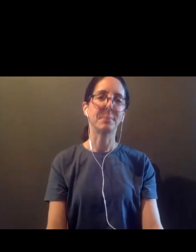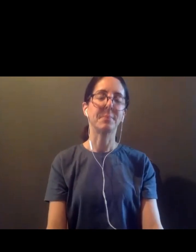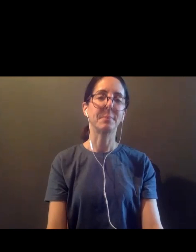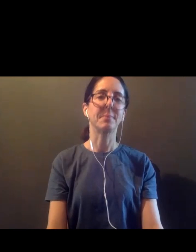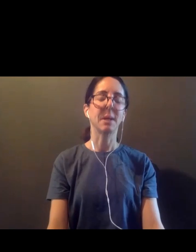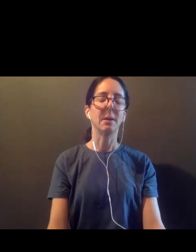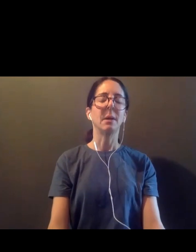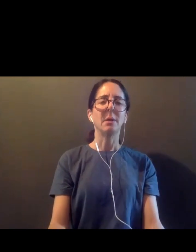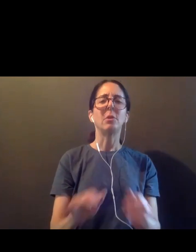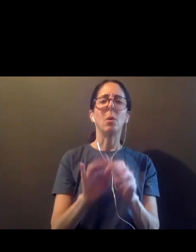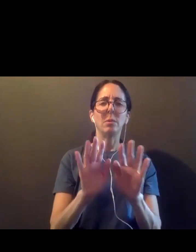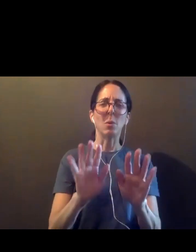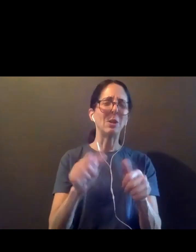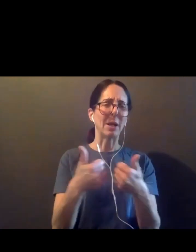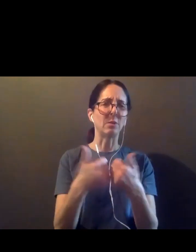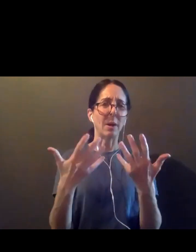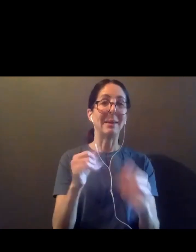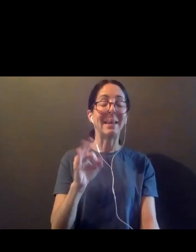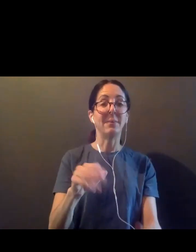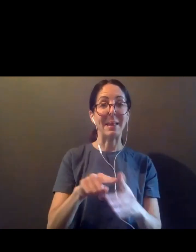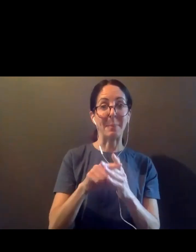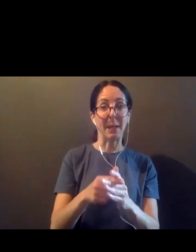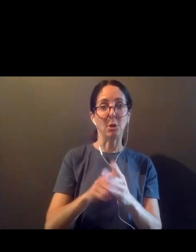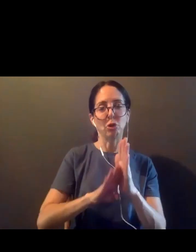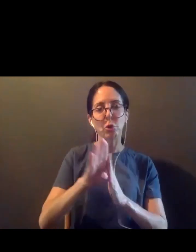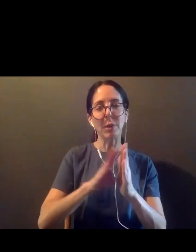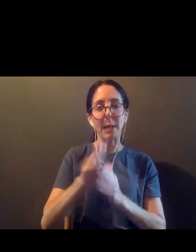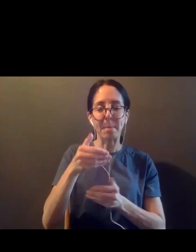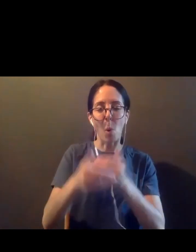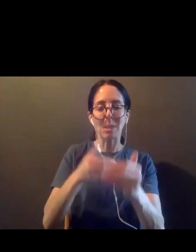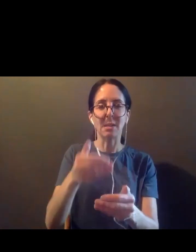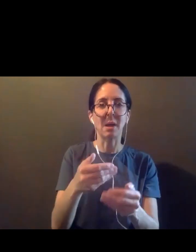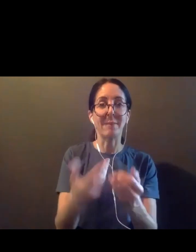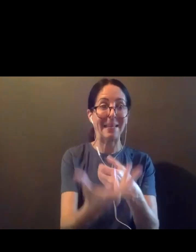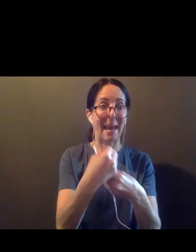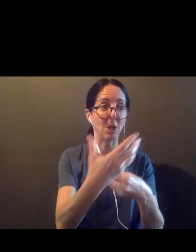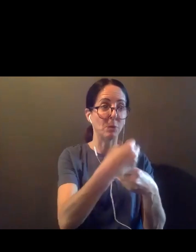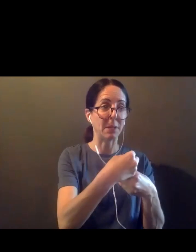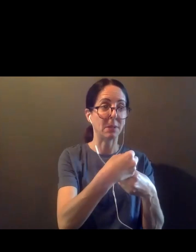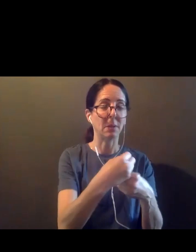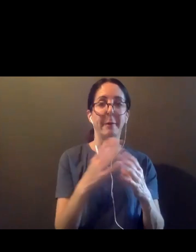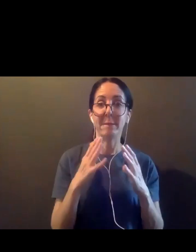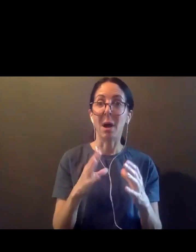at the beginning when you are creating a process of engagement, how do you make sure that you